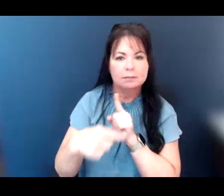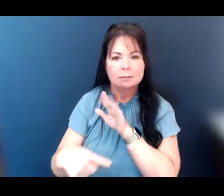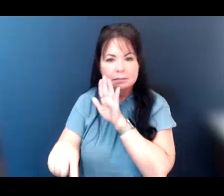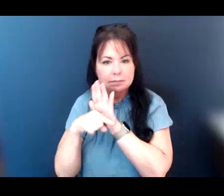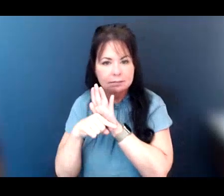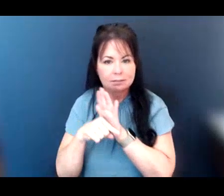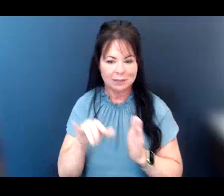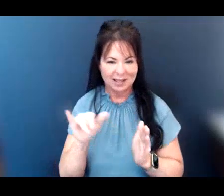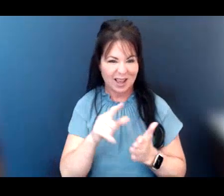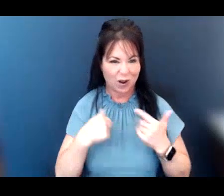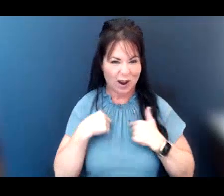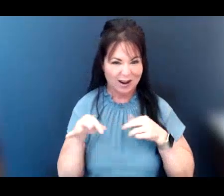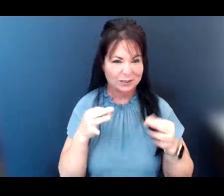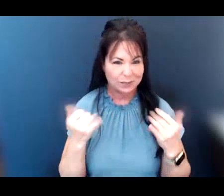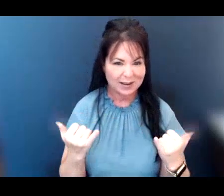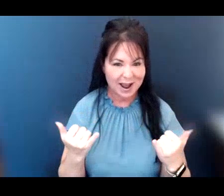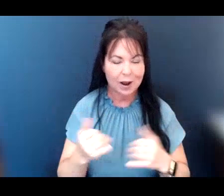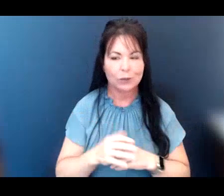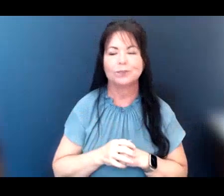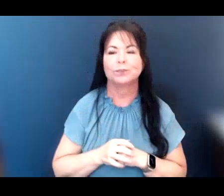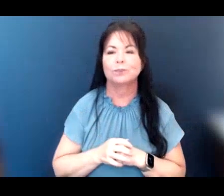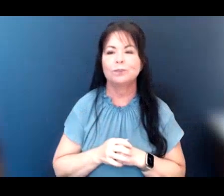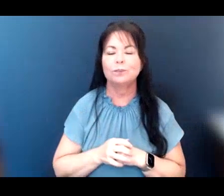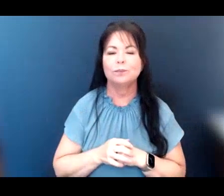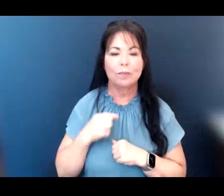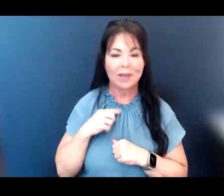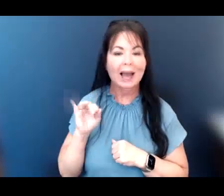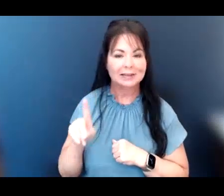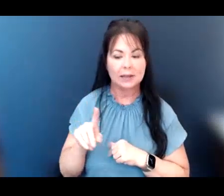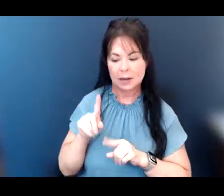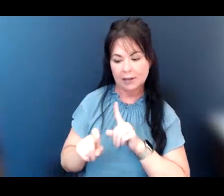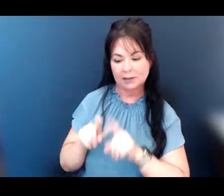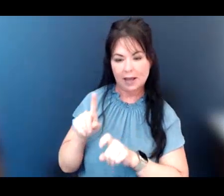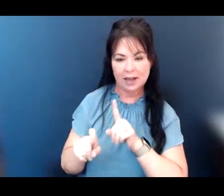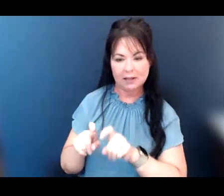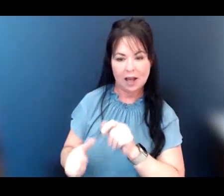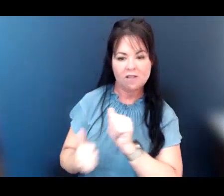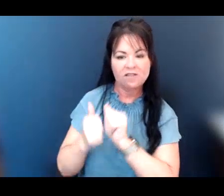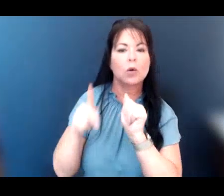And I had to ask several follow-up prompt questions to get any results for, OK, Why might it be a bad thing?